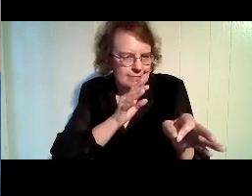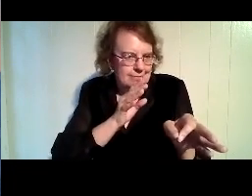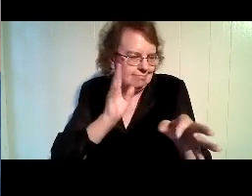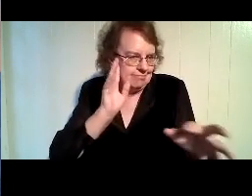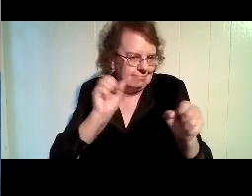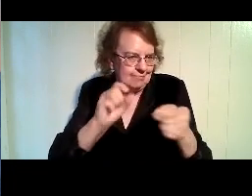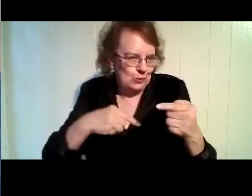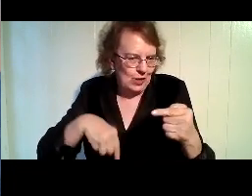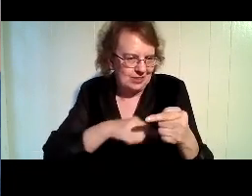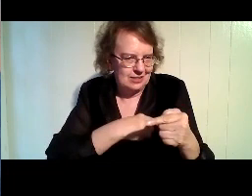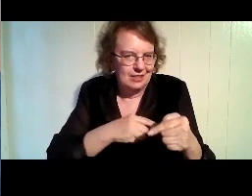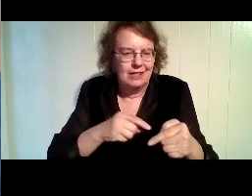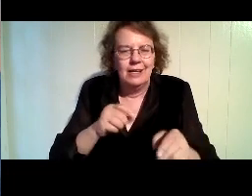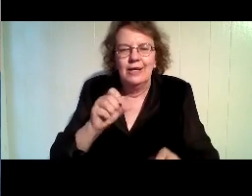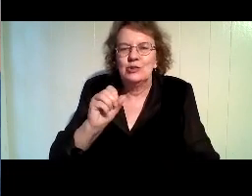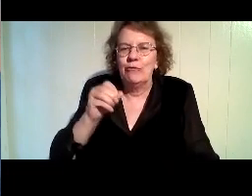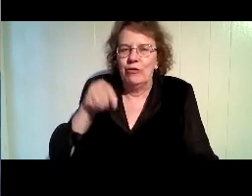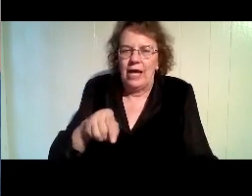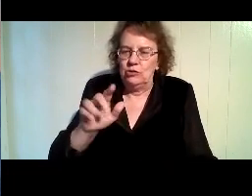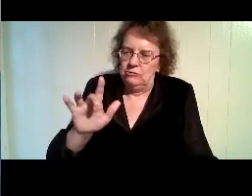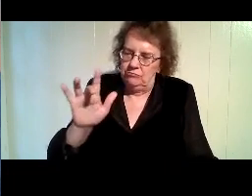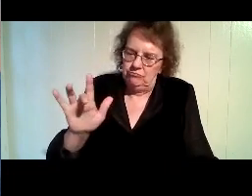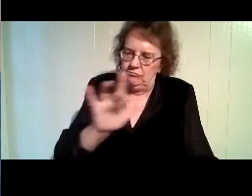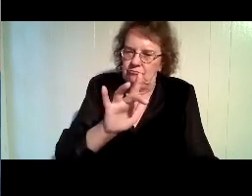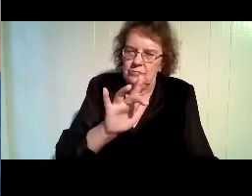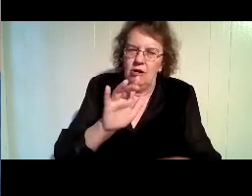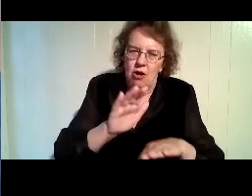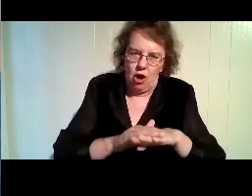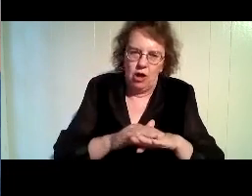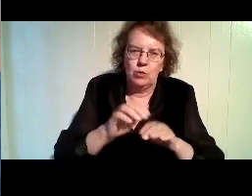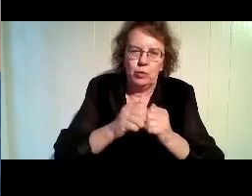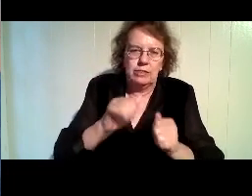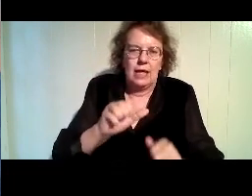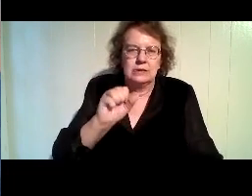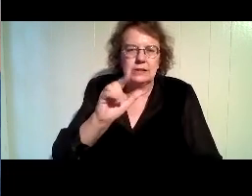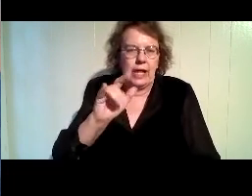So for this you can turn it on directly with this slider. There